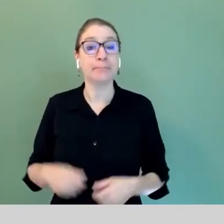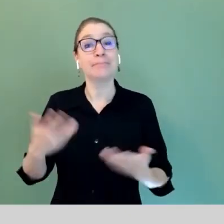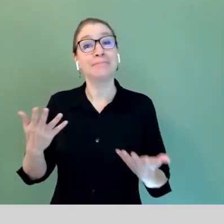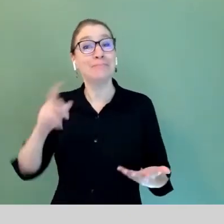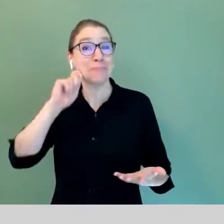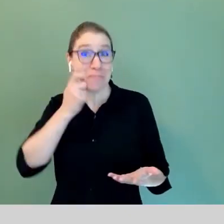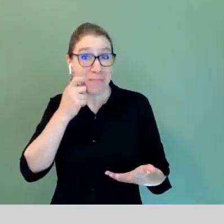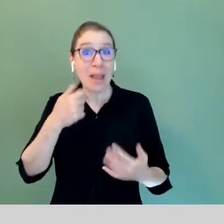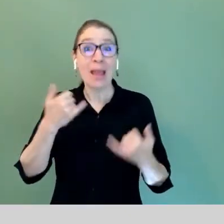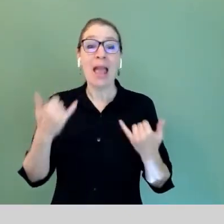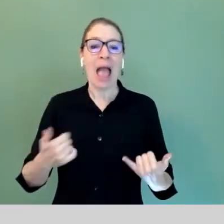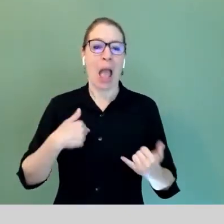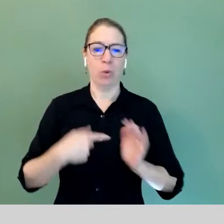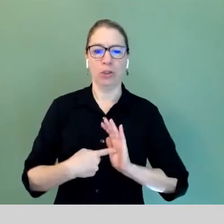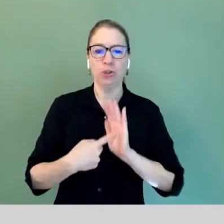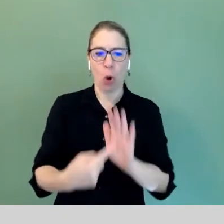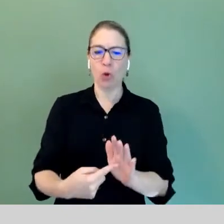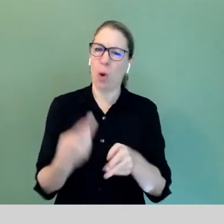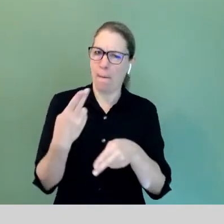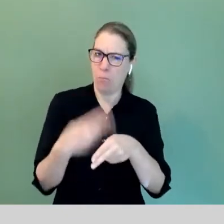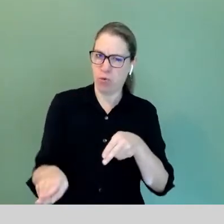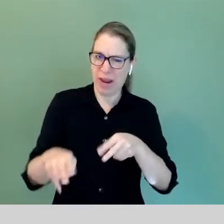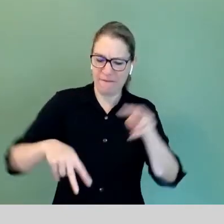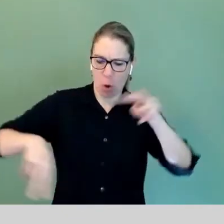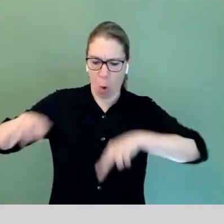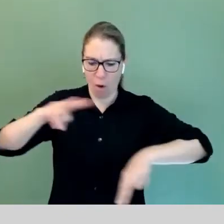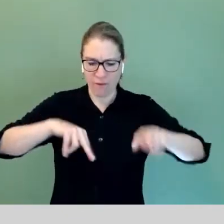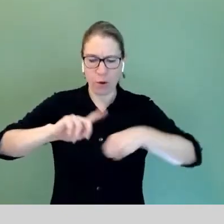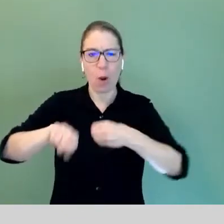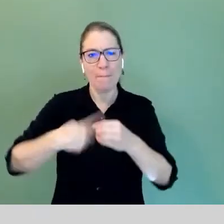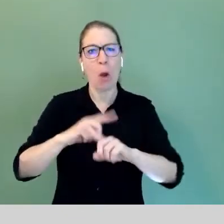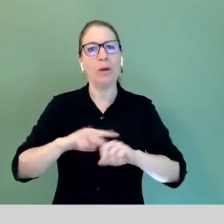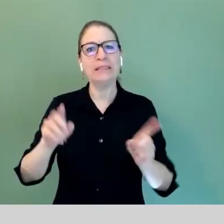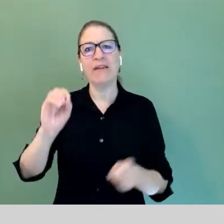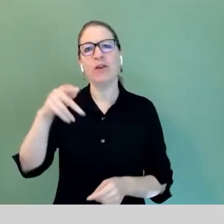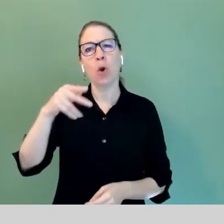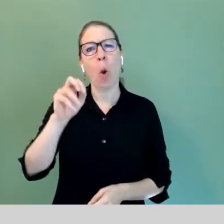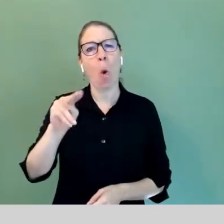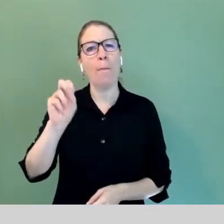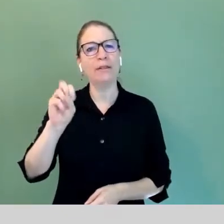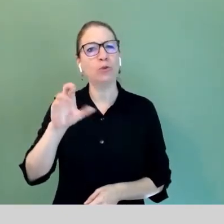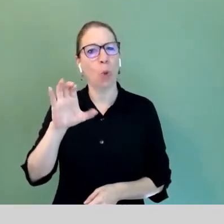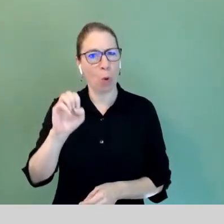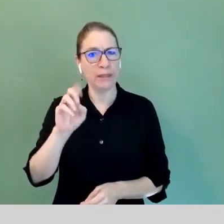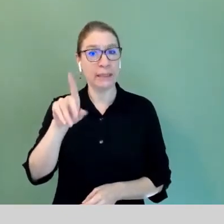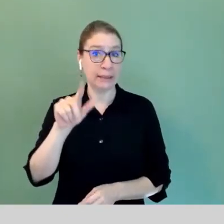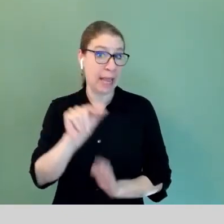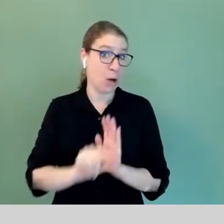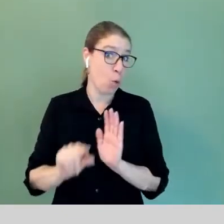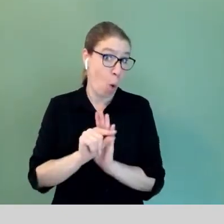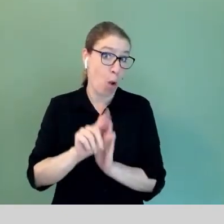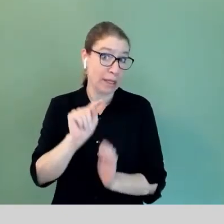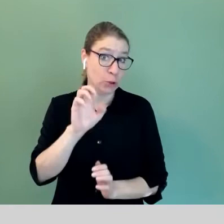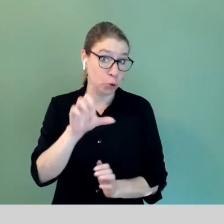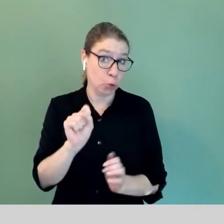Cool. So I am going to show you a very brief overview of the different open source data quality tools in Python